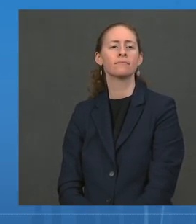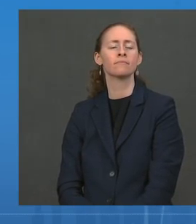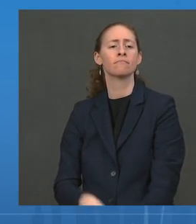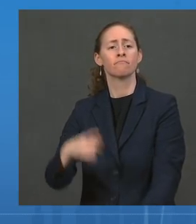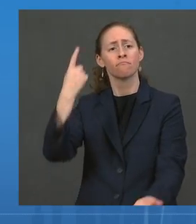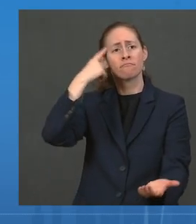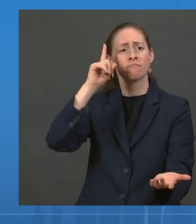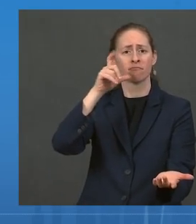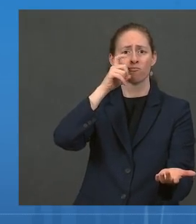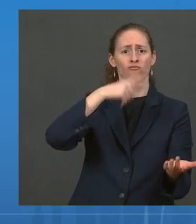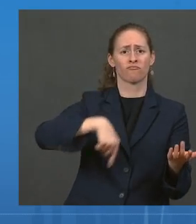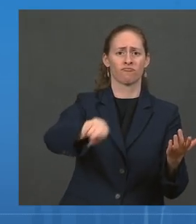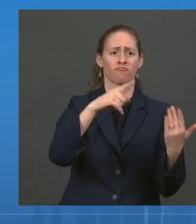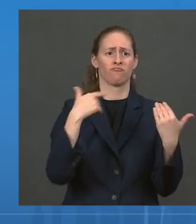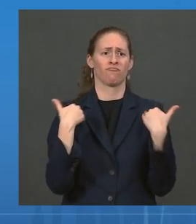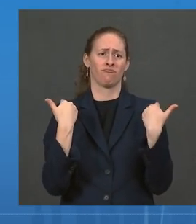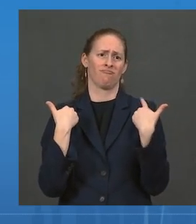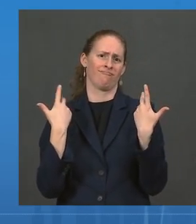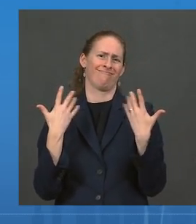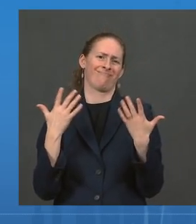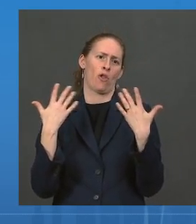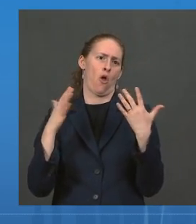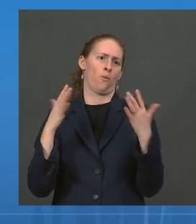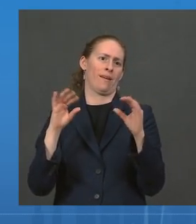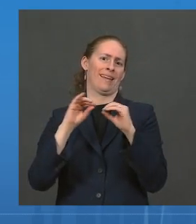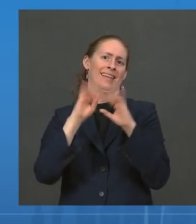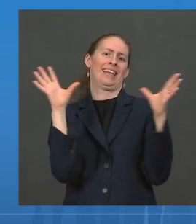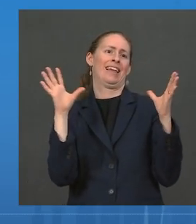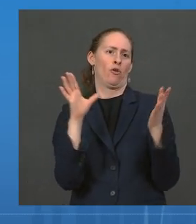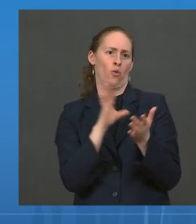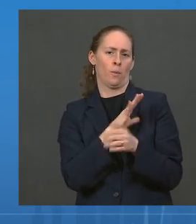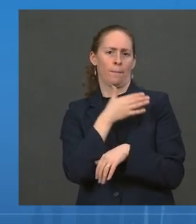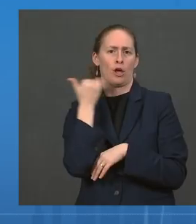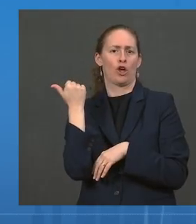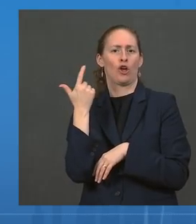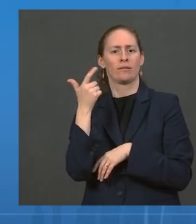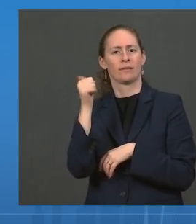is more than tenfold prevention of hospitalizations and deaths among our adolescent group.